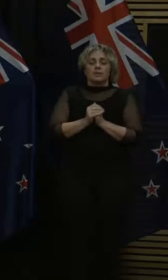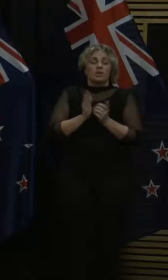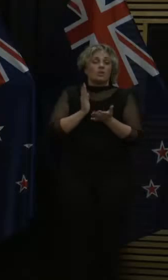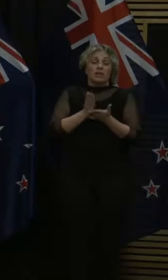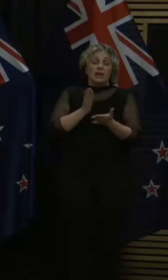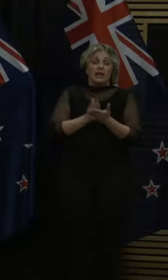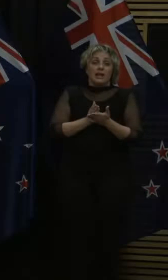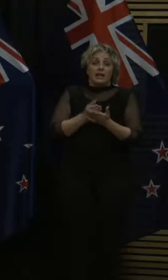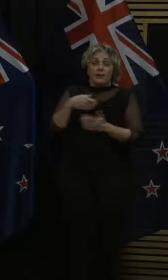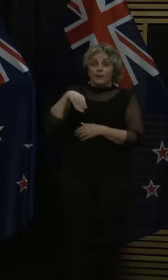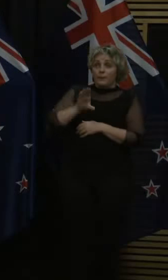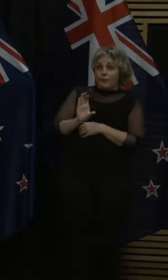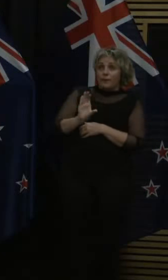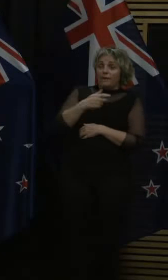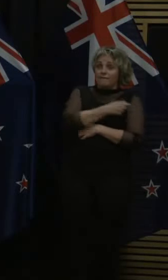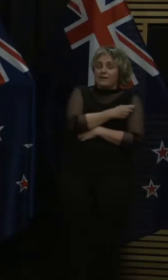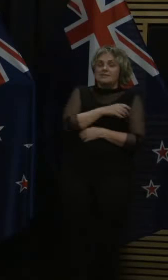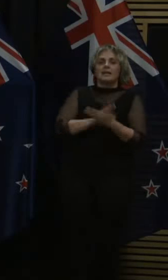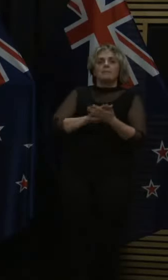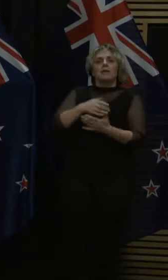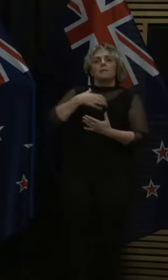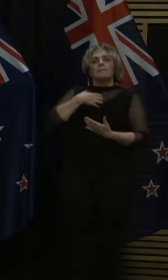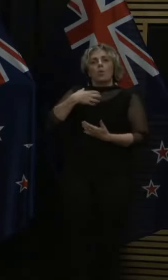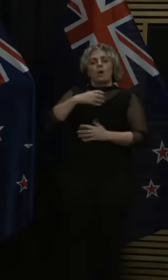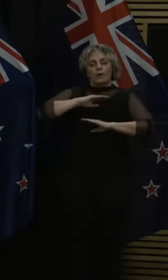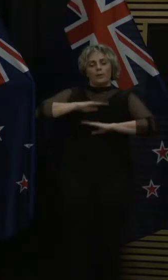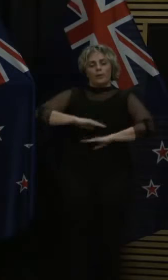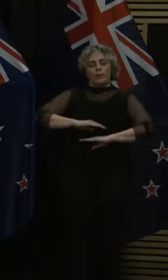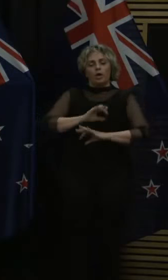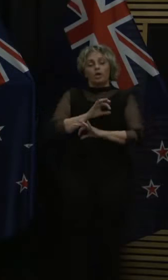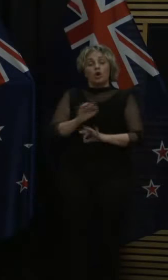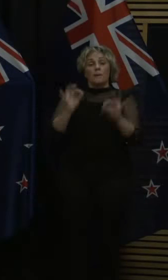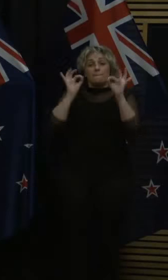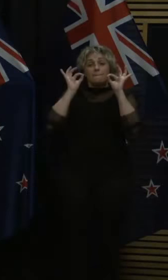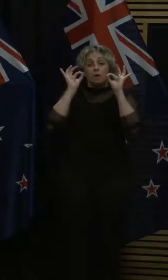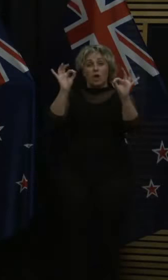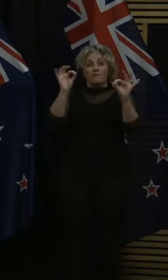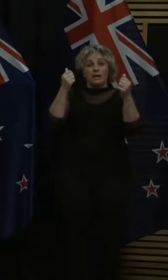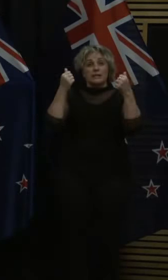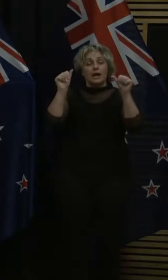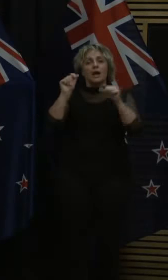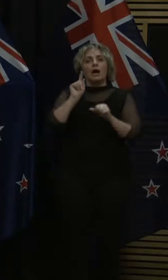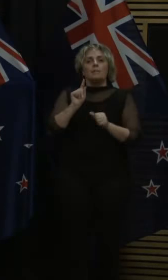Parent companies have already used it.